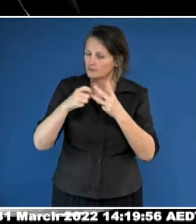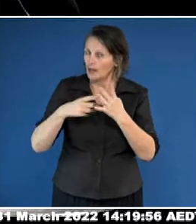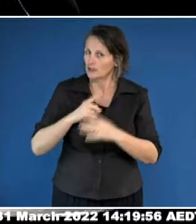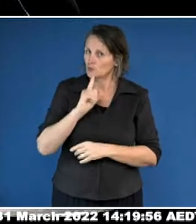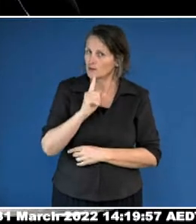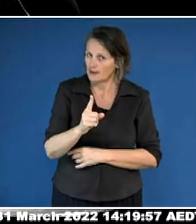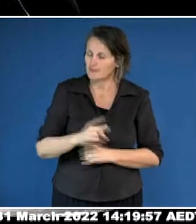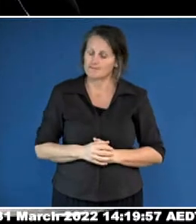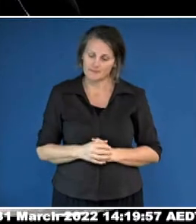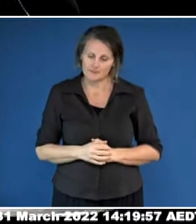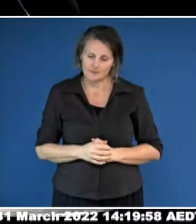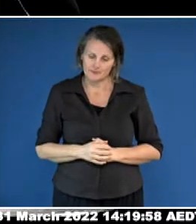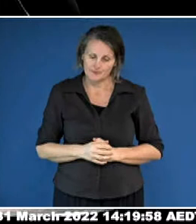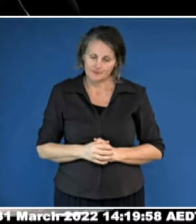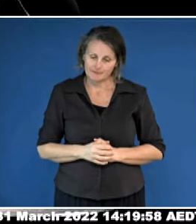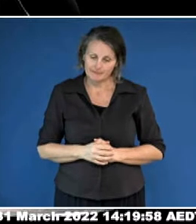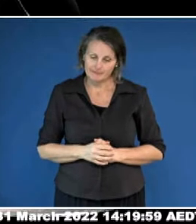So, first of all, how do we define domestic settings?